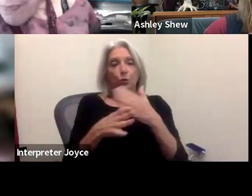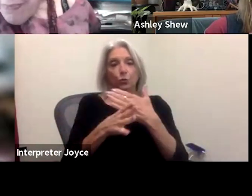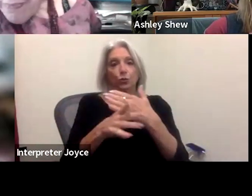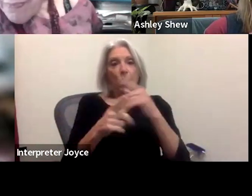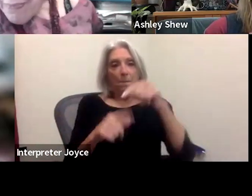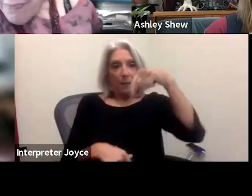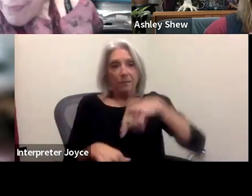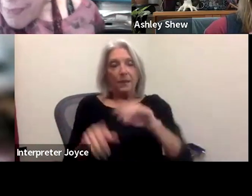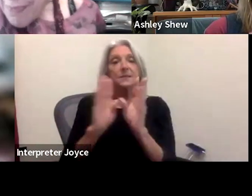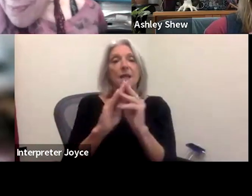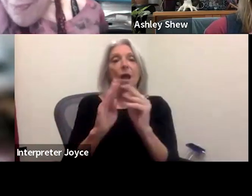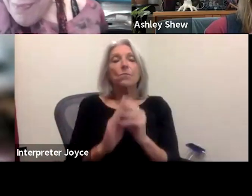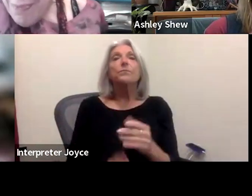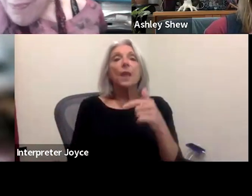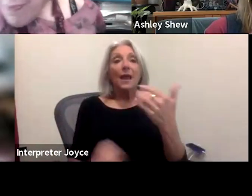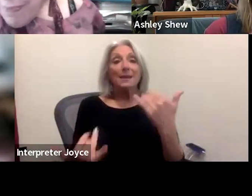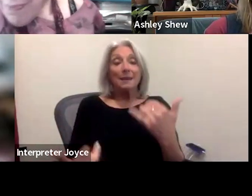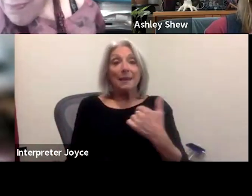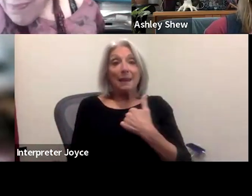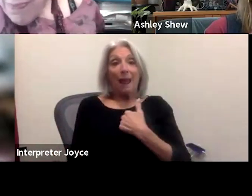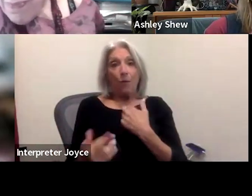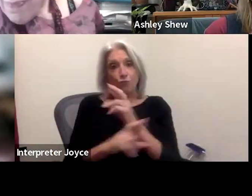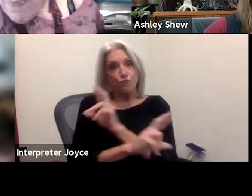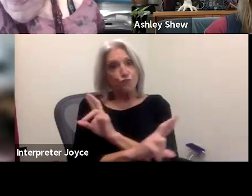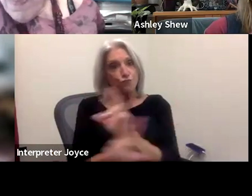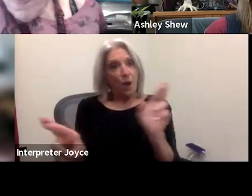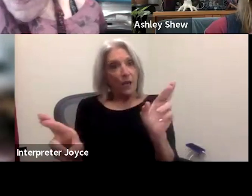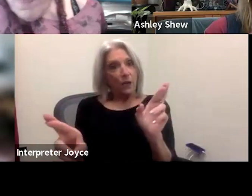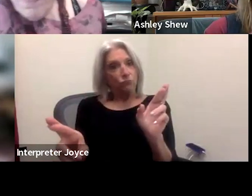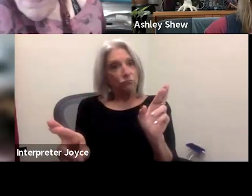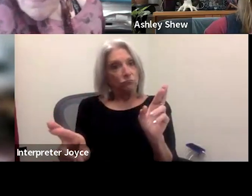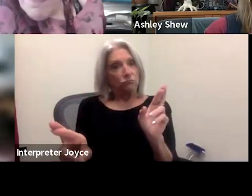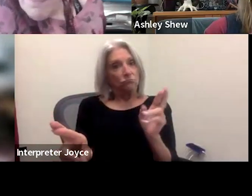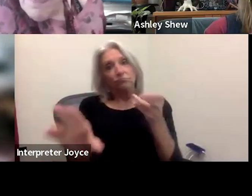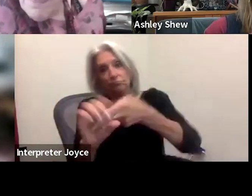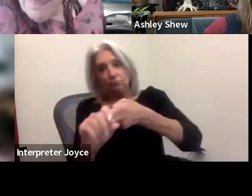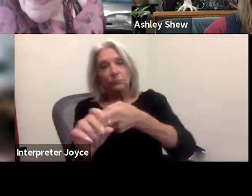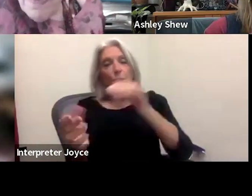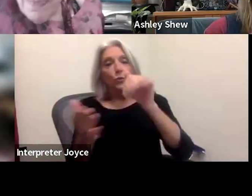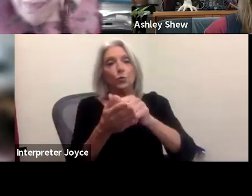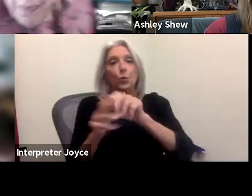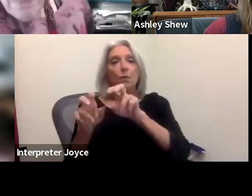Why don't we dive right into panelists' introductions.